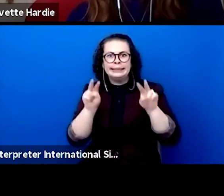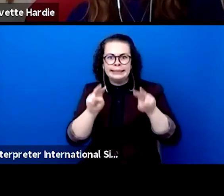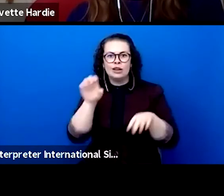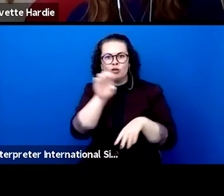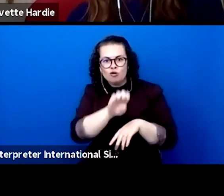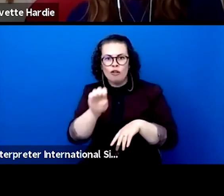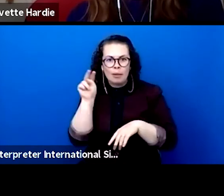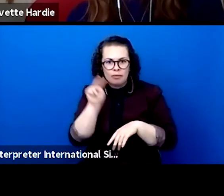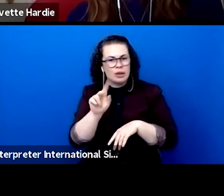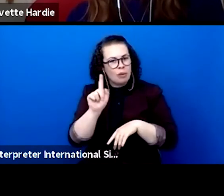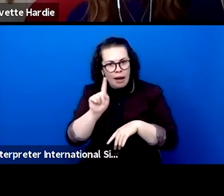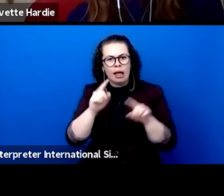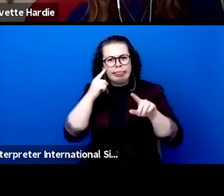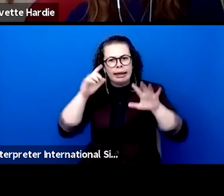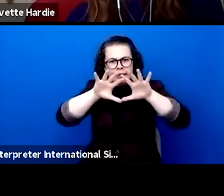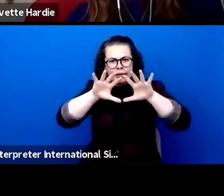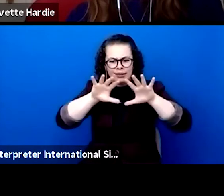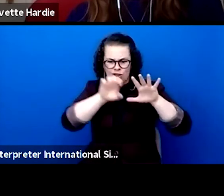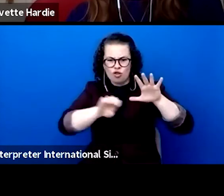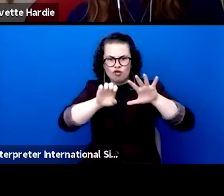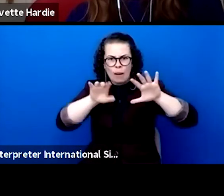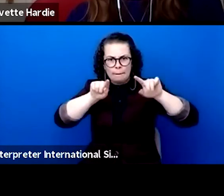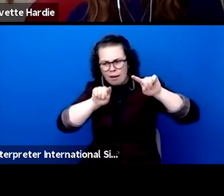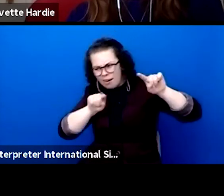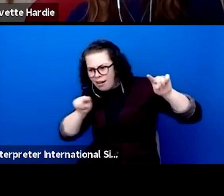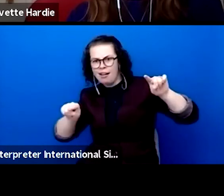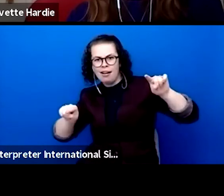something that you just really bring a lot of your programming you know. Because if you have like a